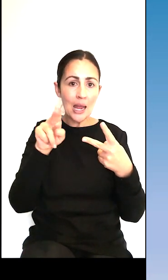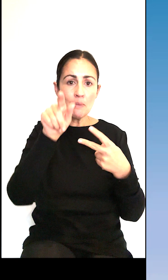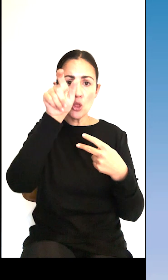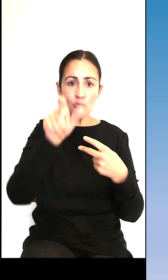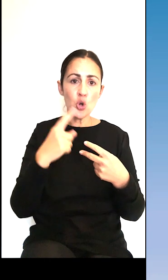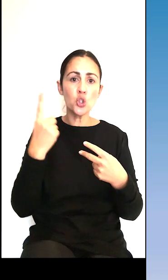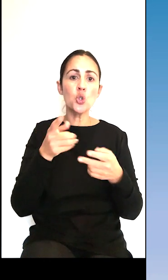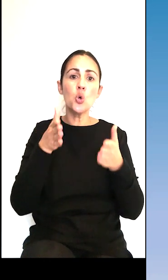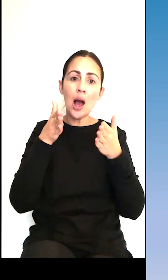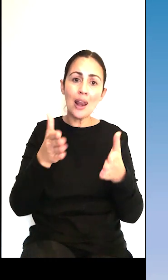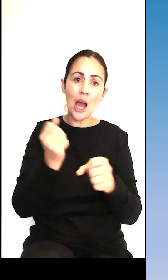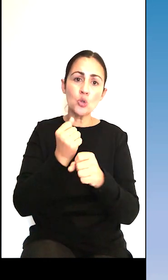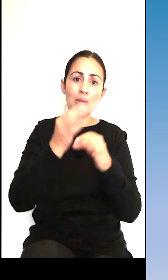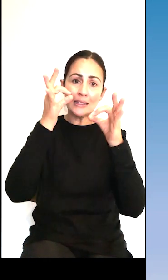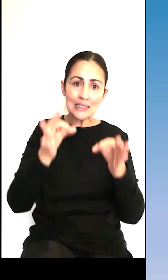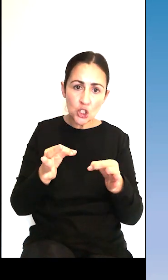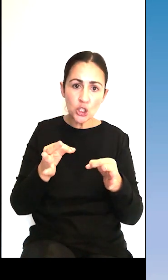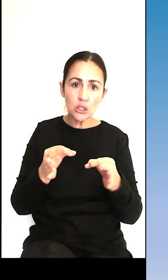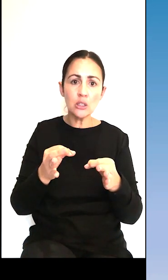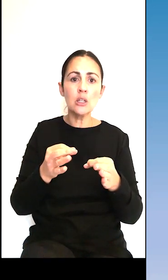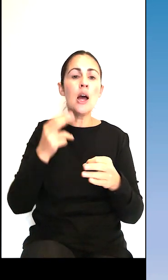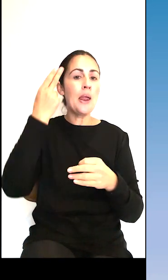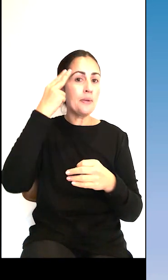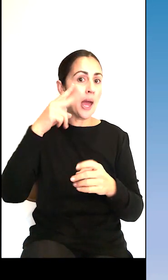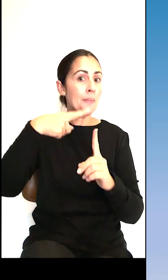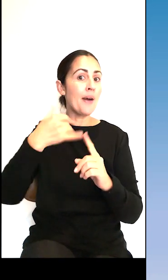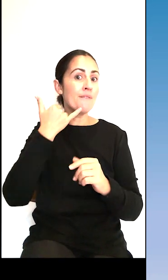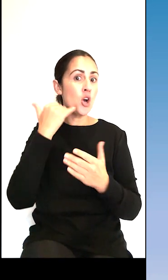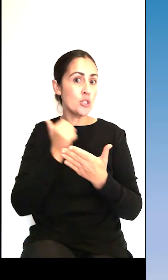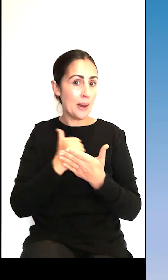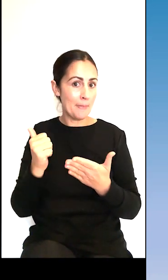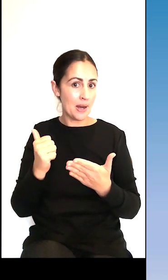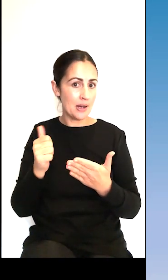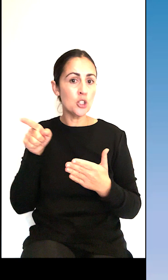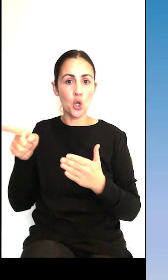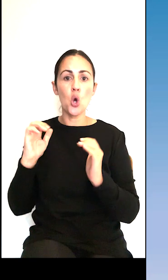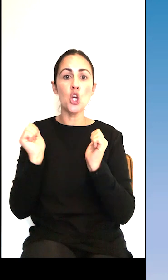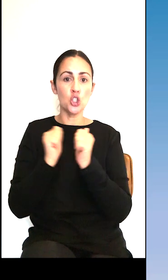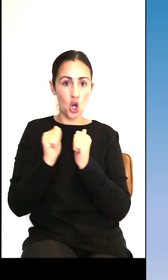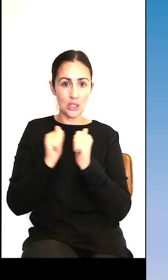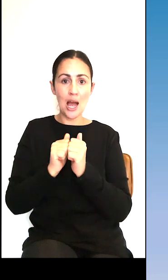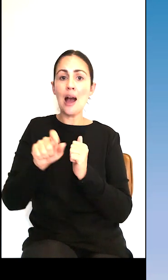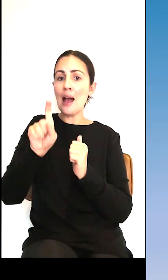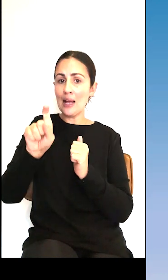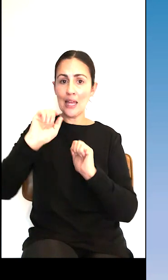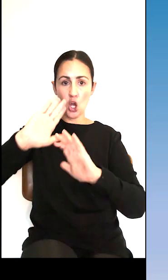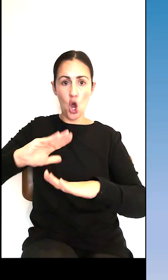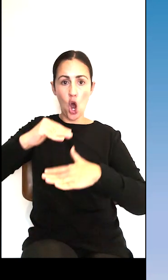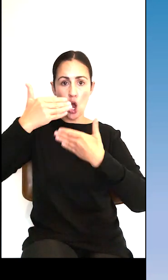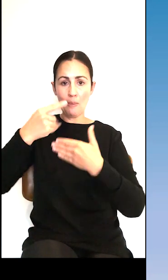And doctors can contact them, should the needs arise, and this is where communication comes in and the power of being able to ensure